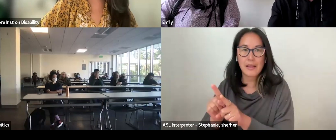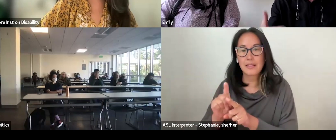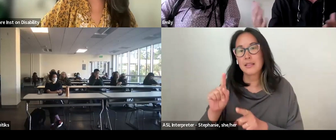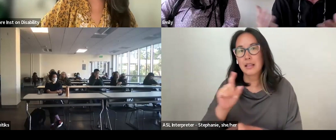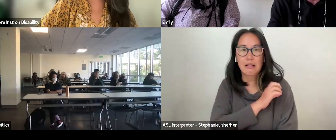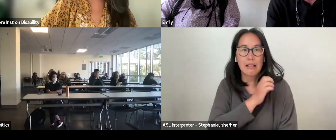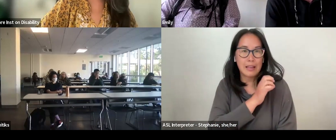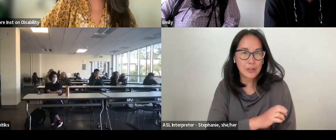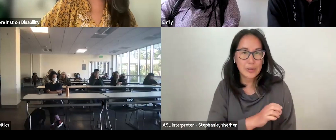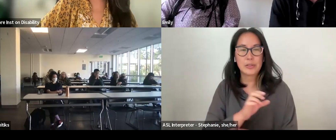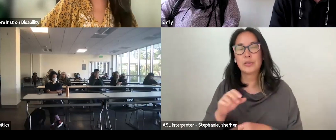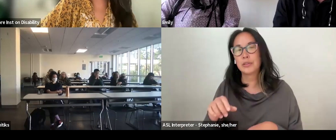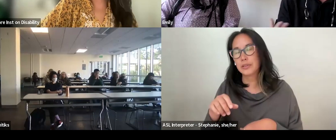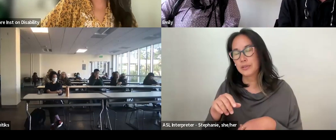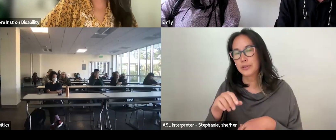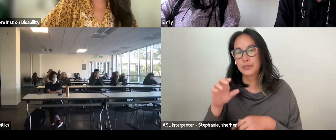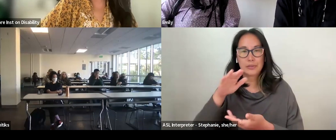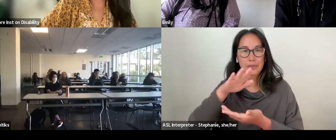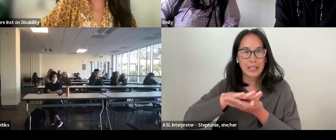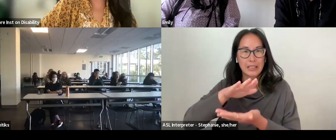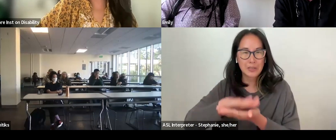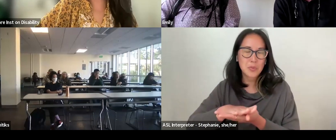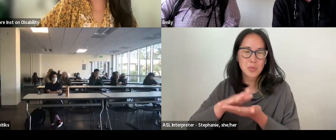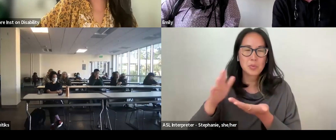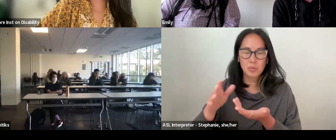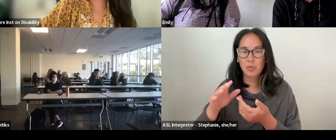and other sort of policymaking positions.